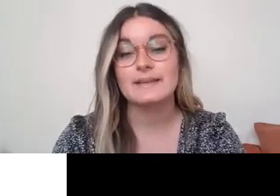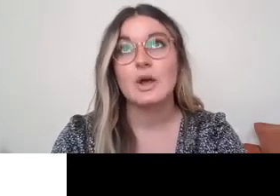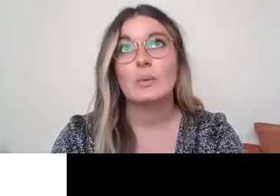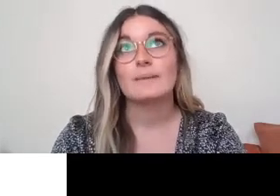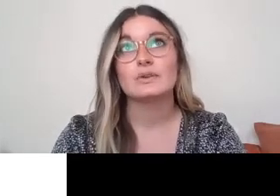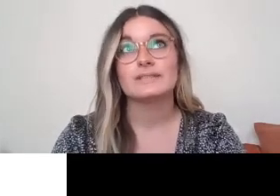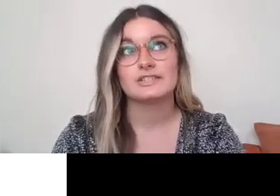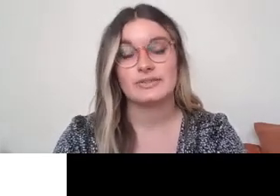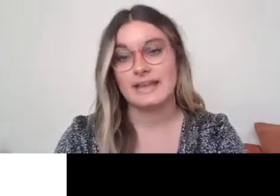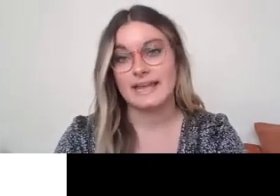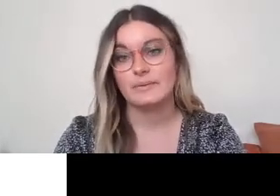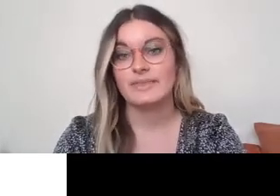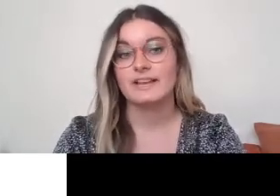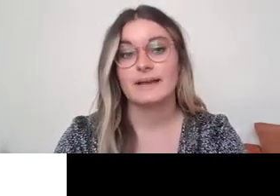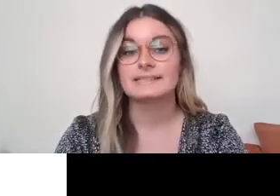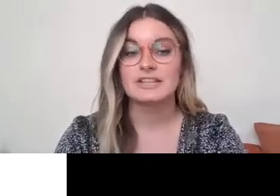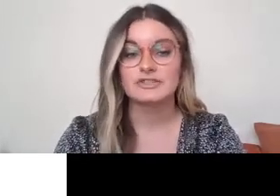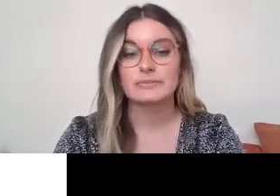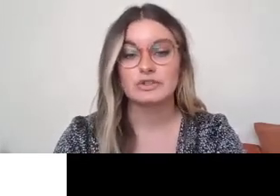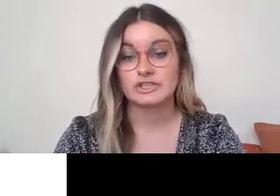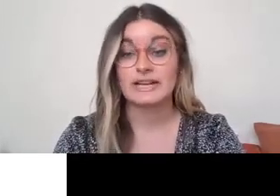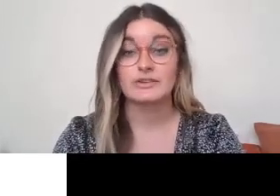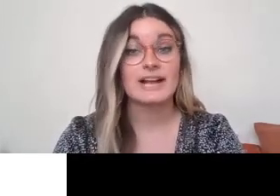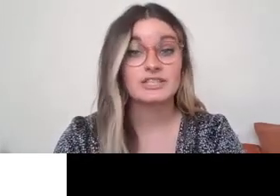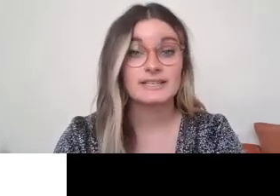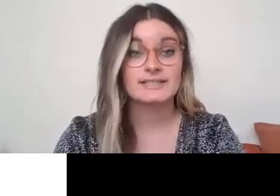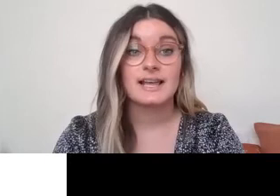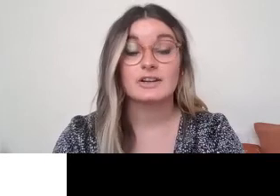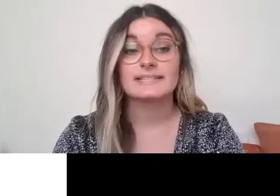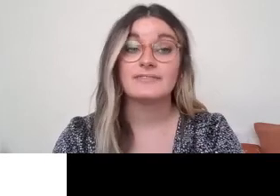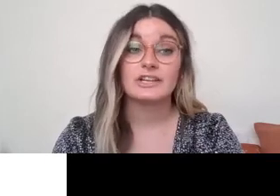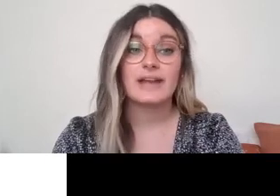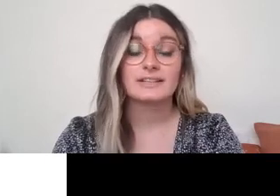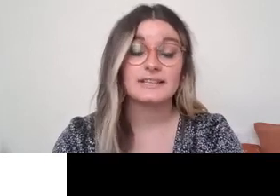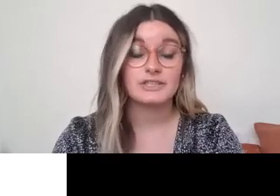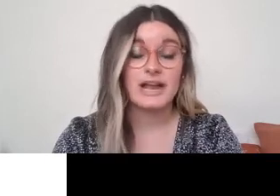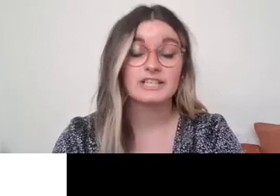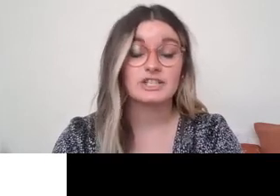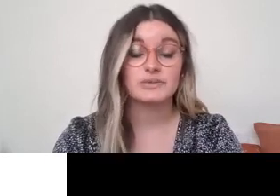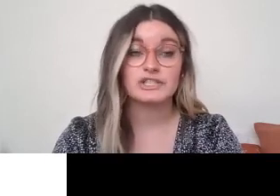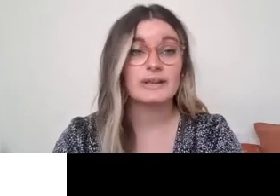where most of us are thinking when we think about a classroom or just our interactions or staff interactions with students.